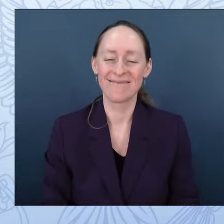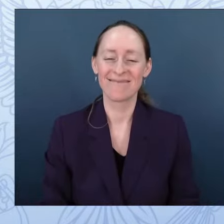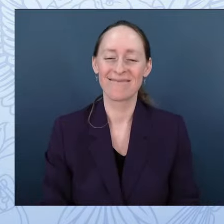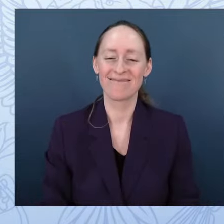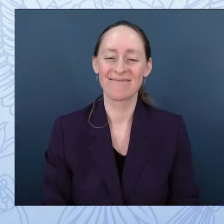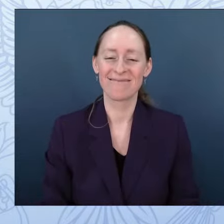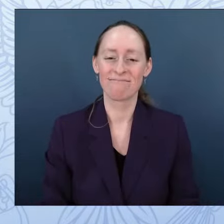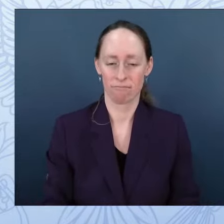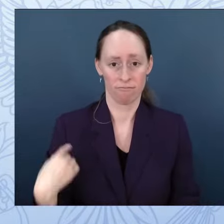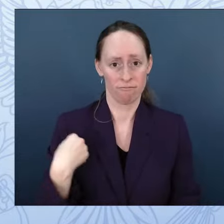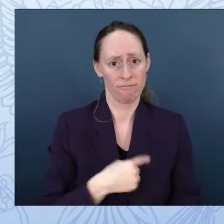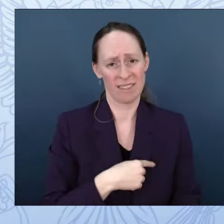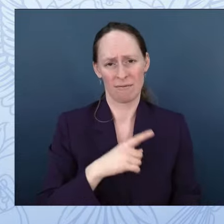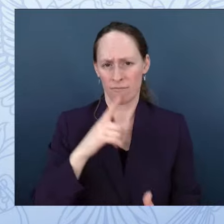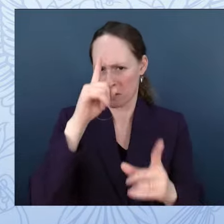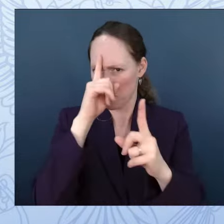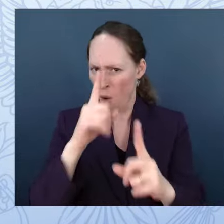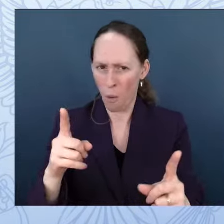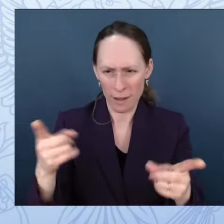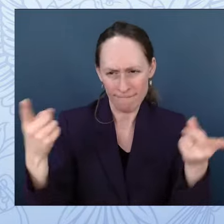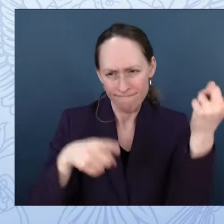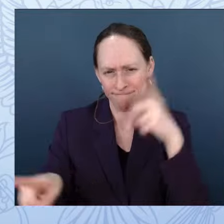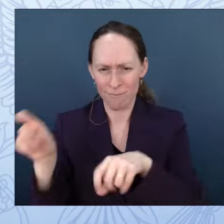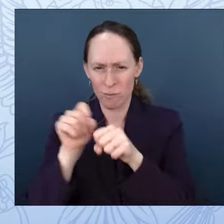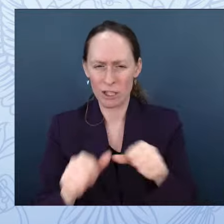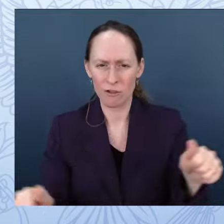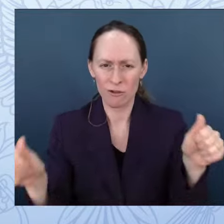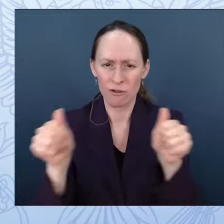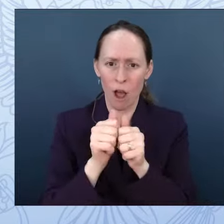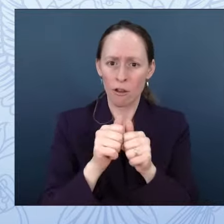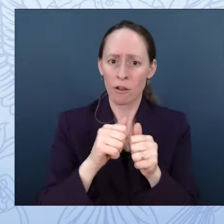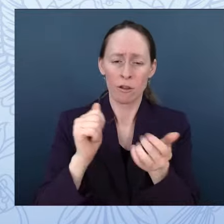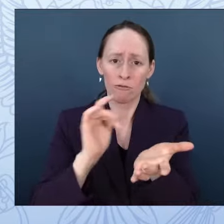is just as easy as possible for patients and their caregivers.